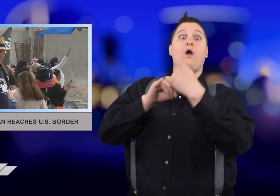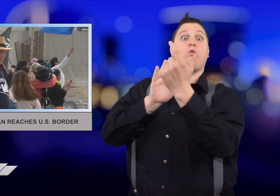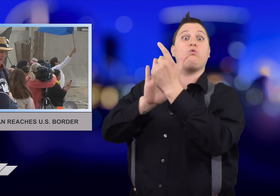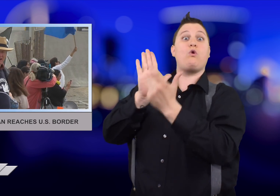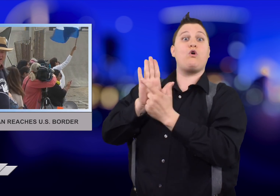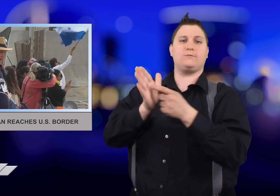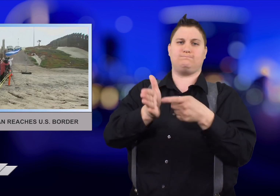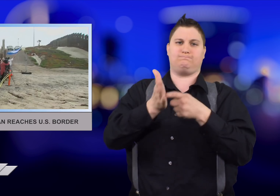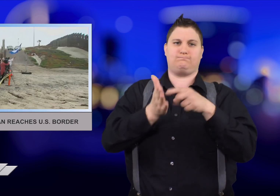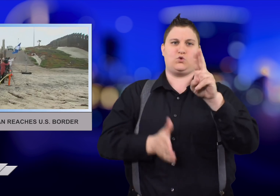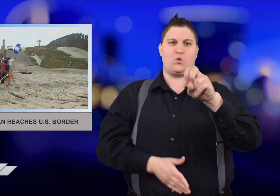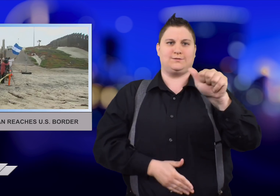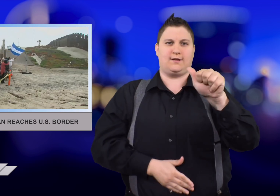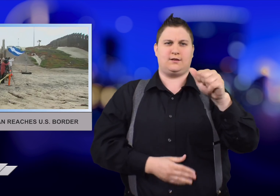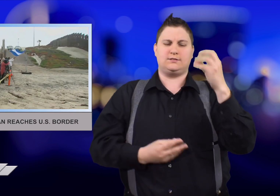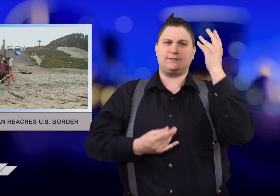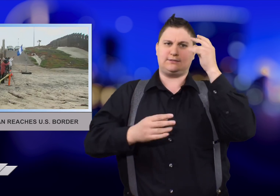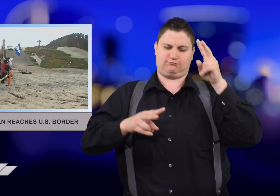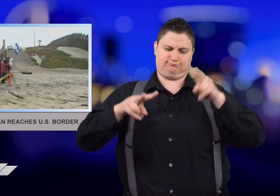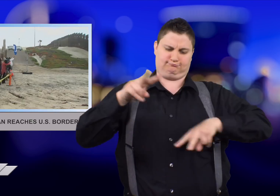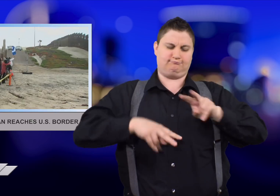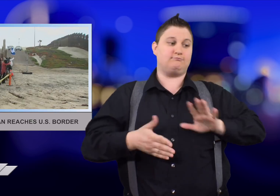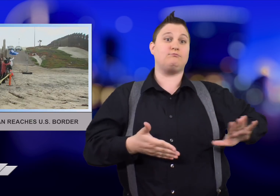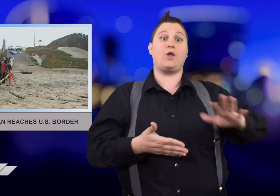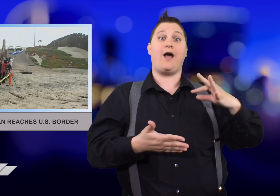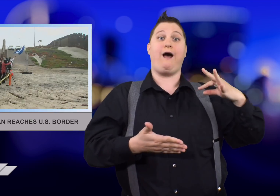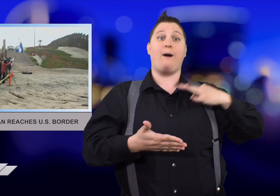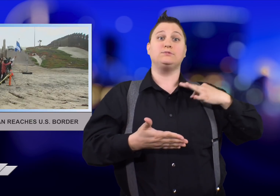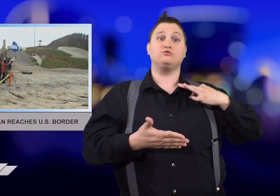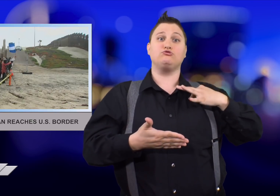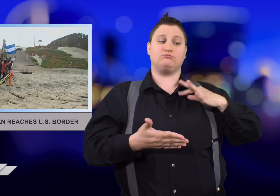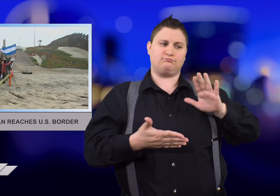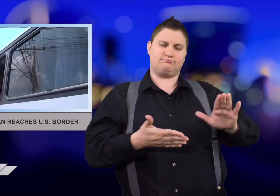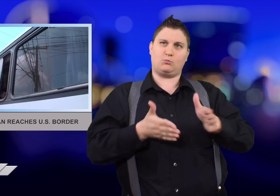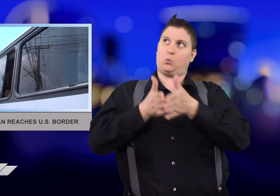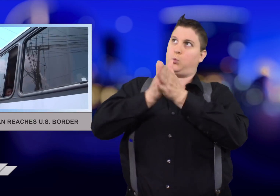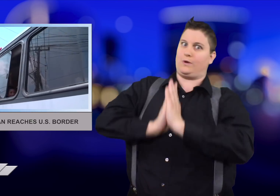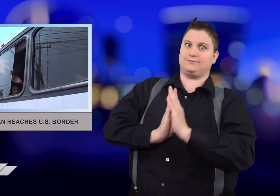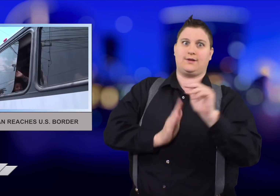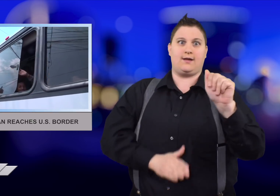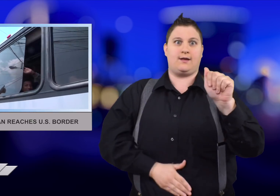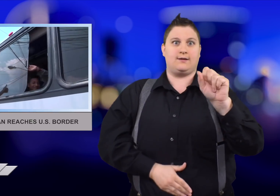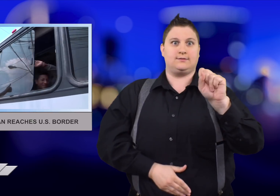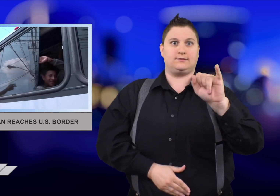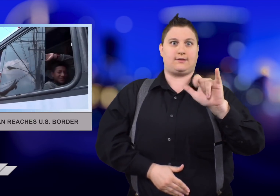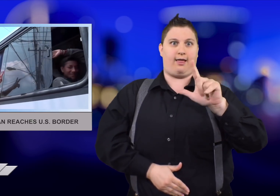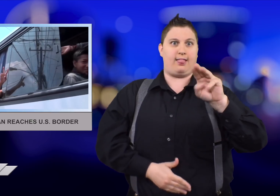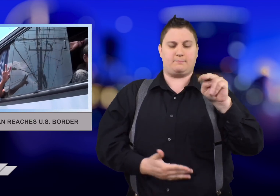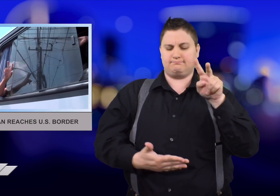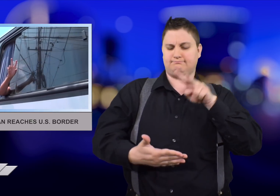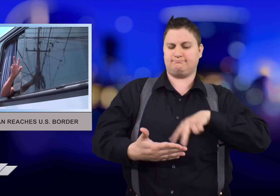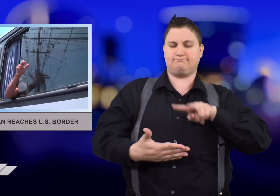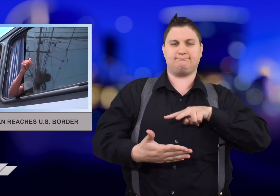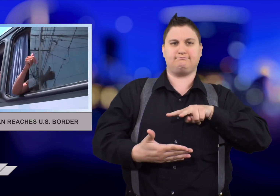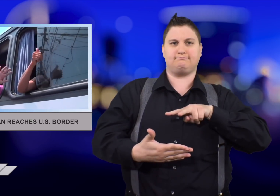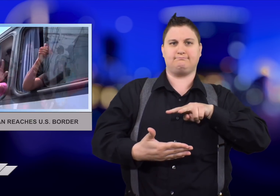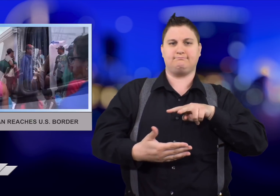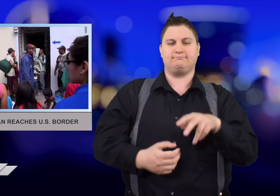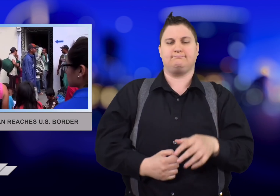International law requires the US to consider their asylum claims.